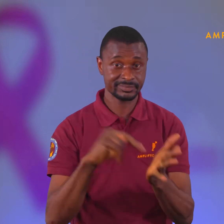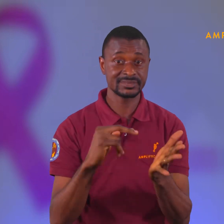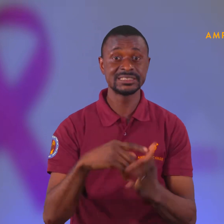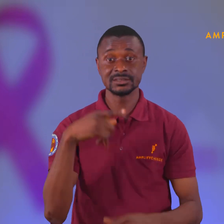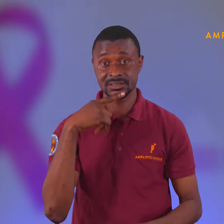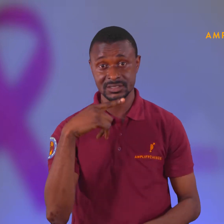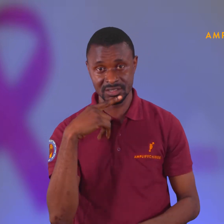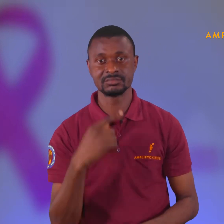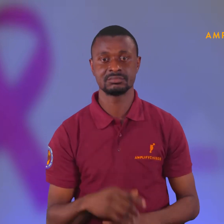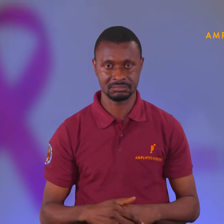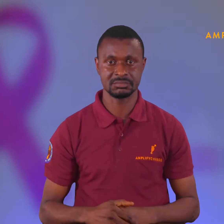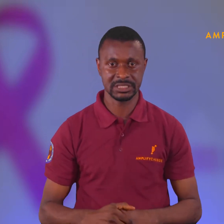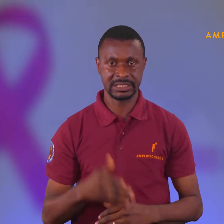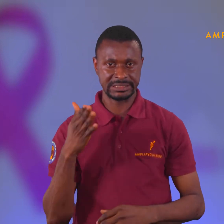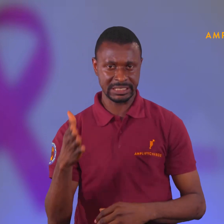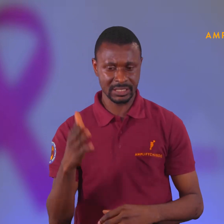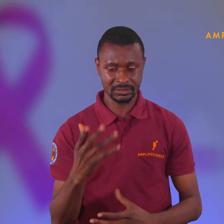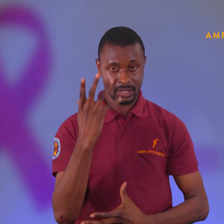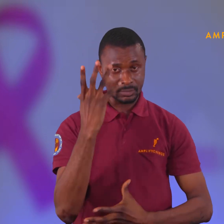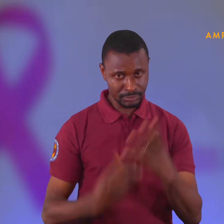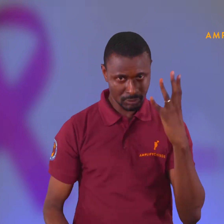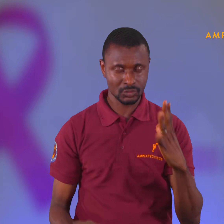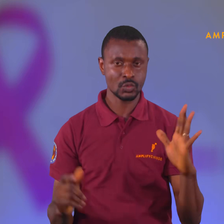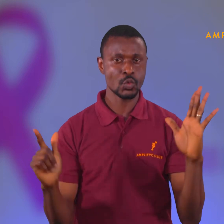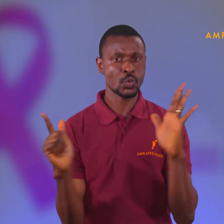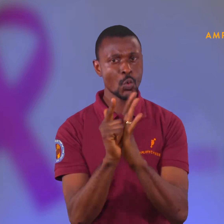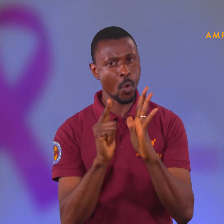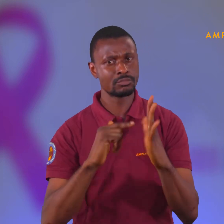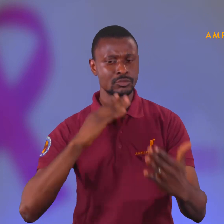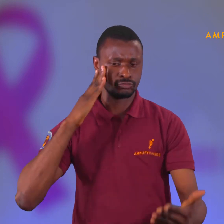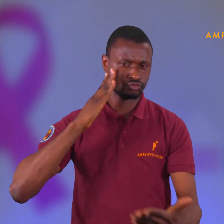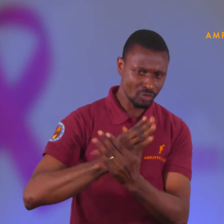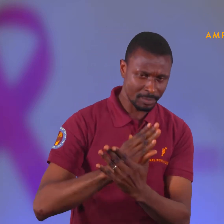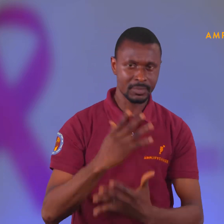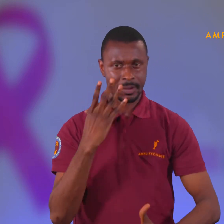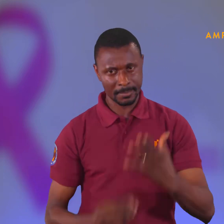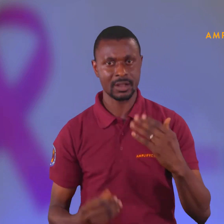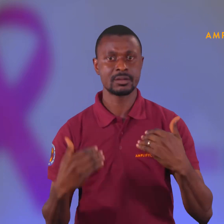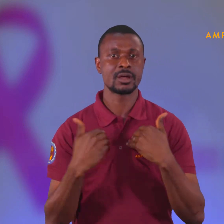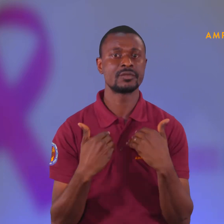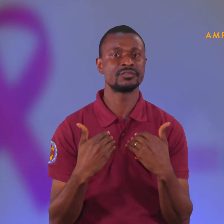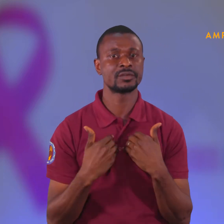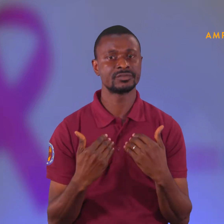We have learnt that there is legal implication for preventing indiscriminate abortions